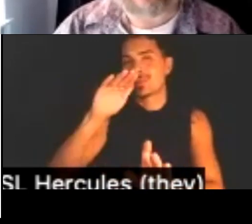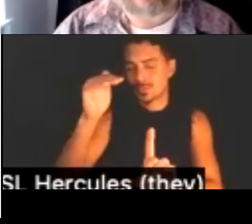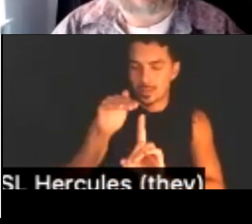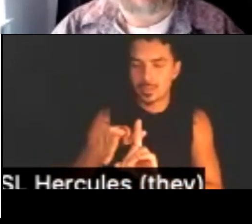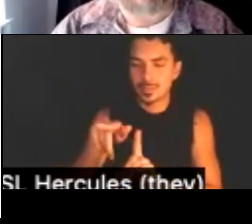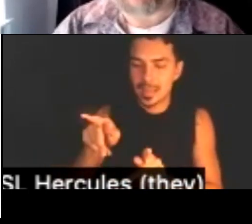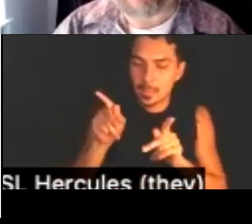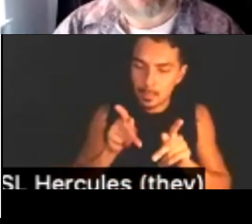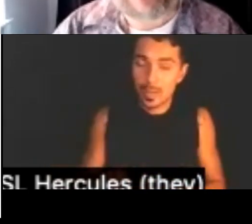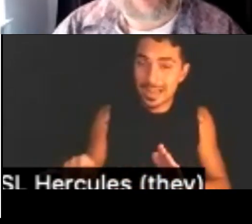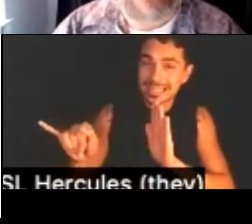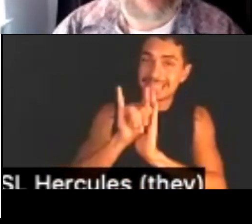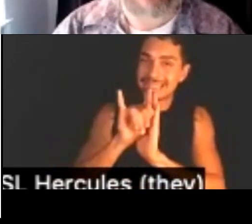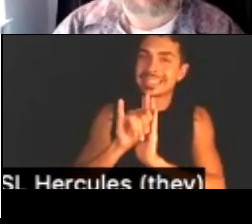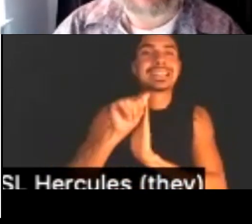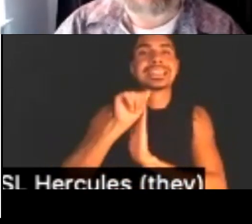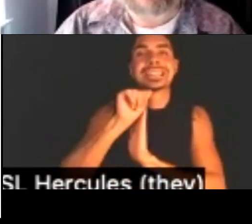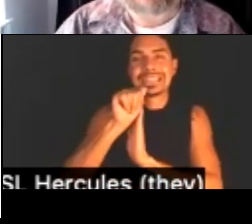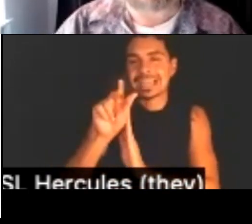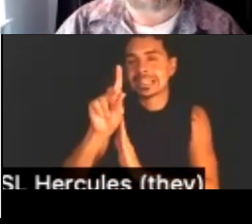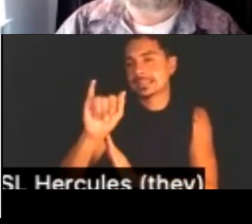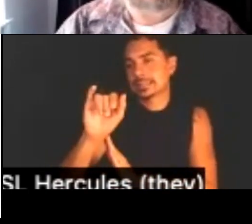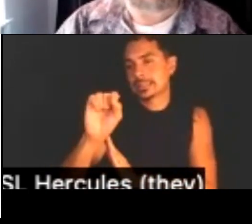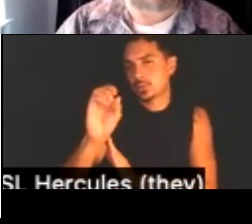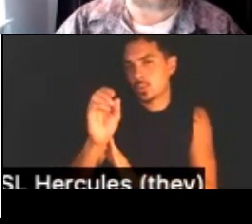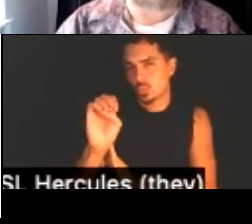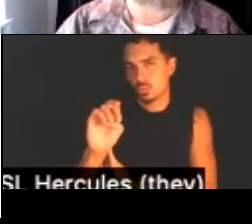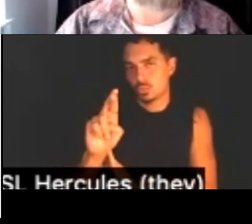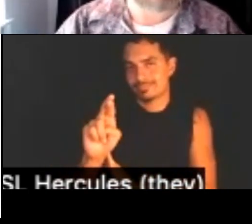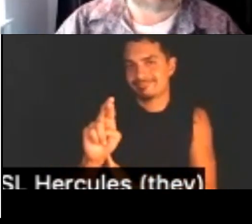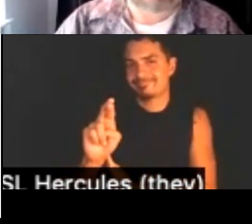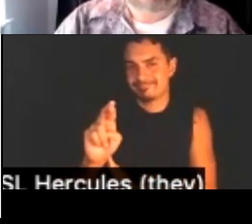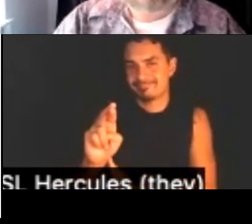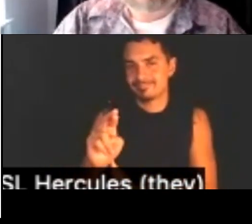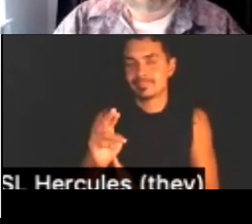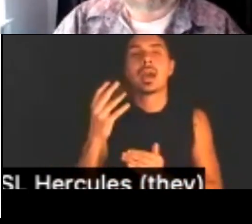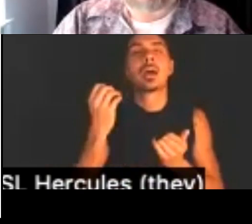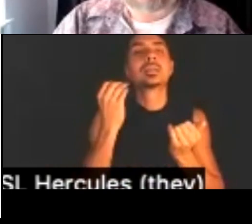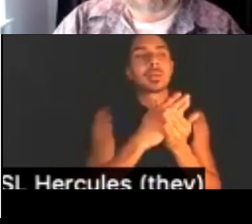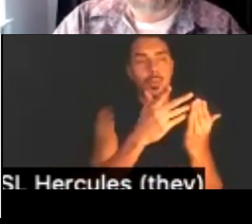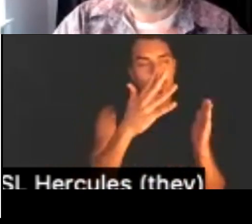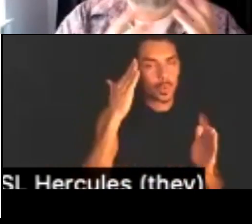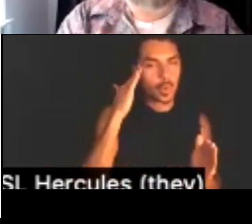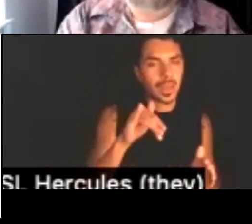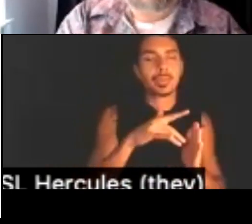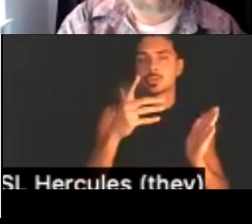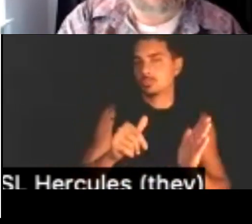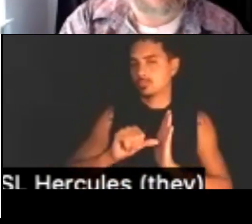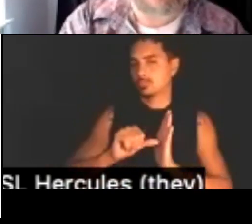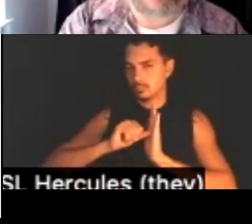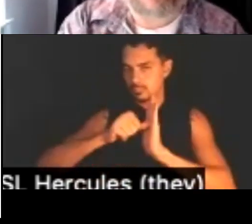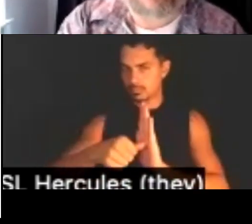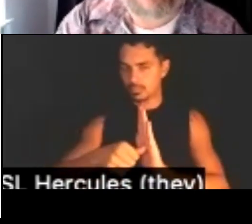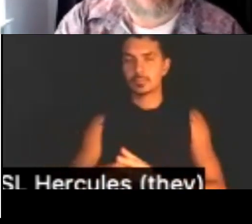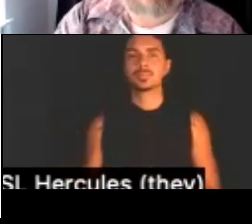and I know many of you already know that and believe that already. I also wanted to kind of frame our discussion